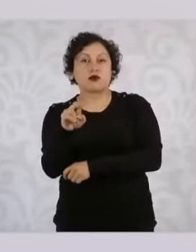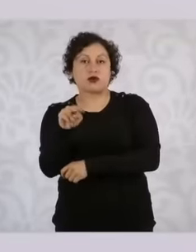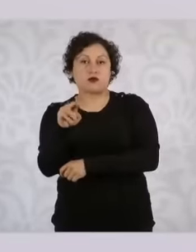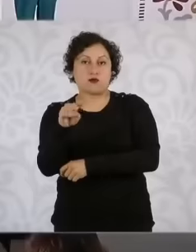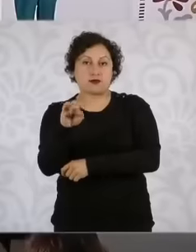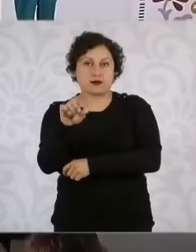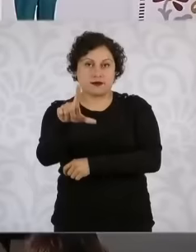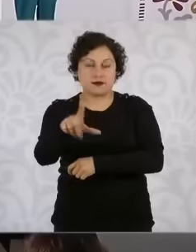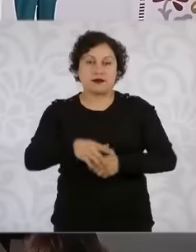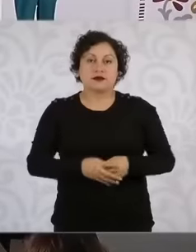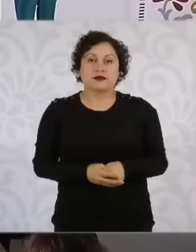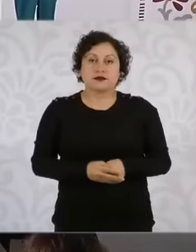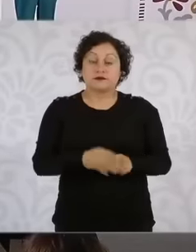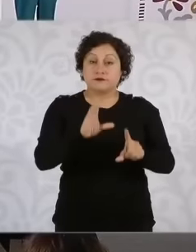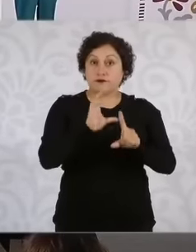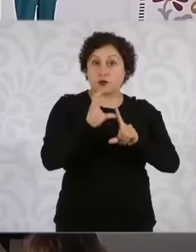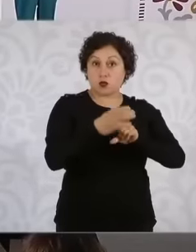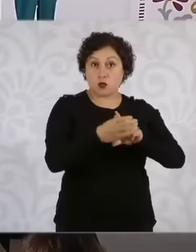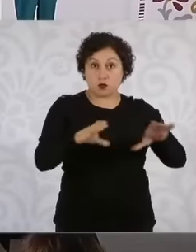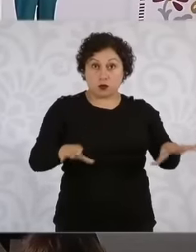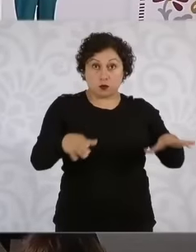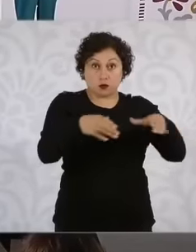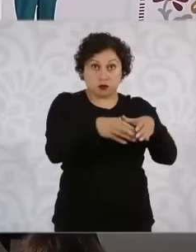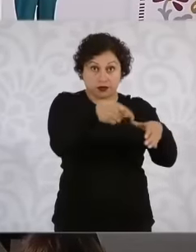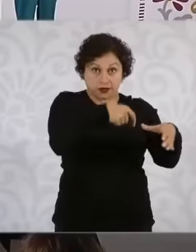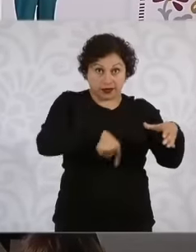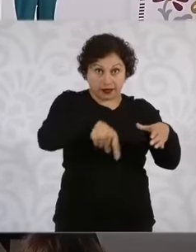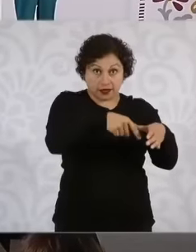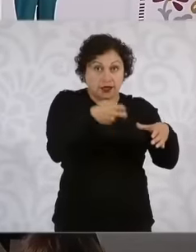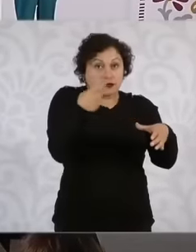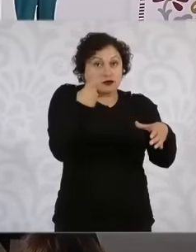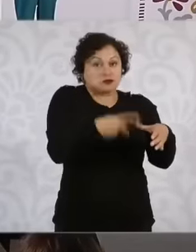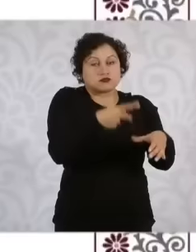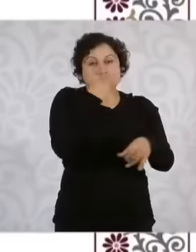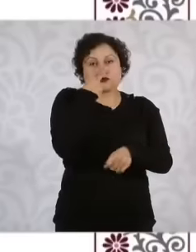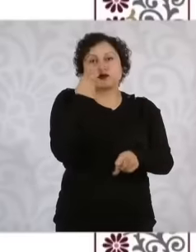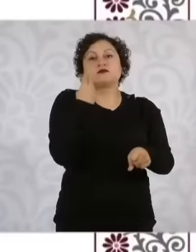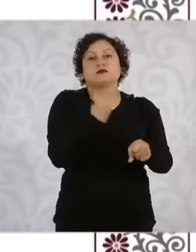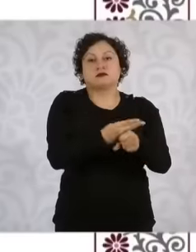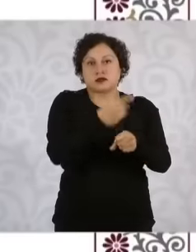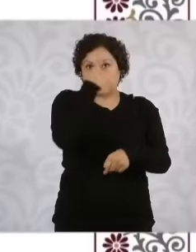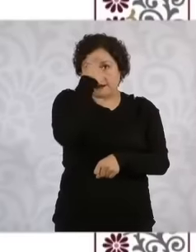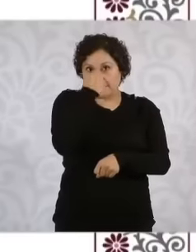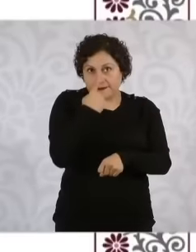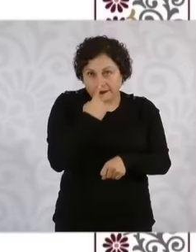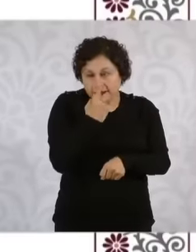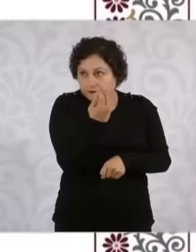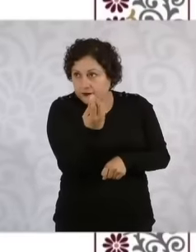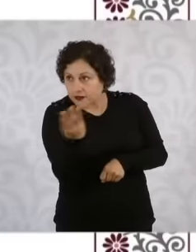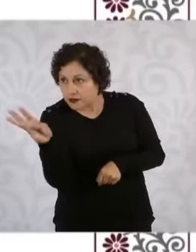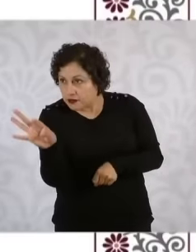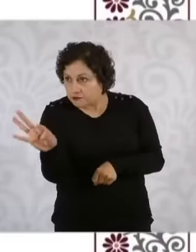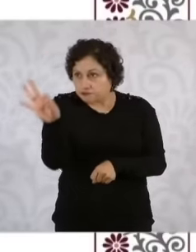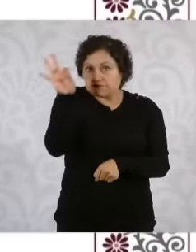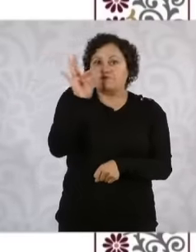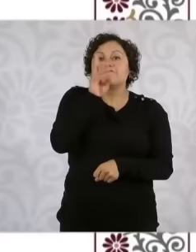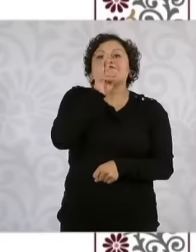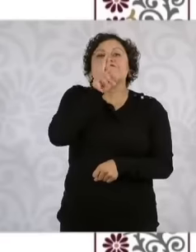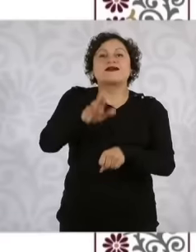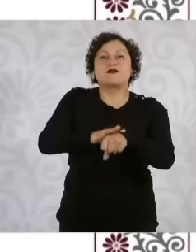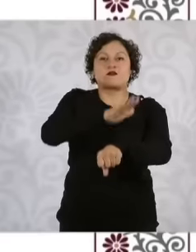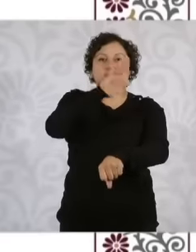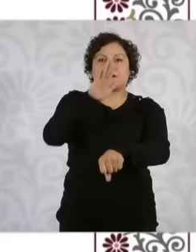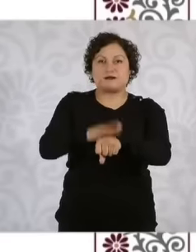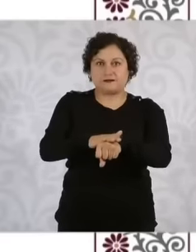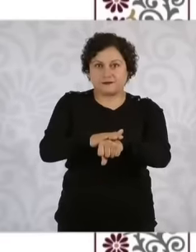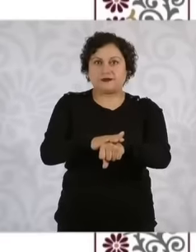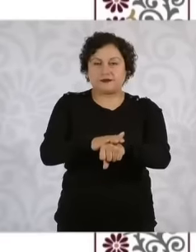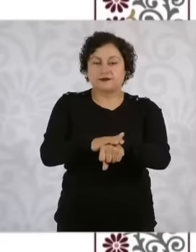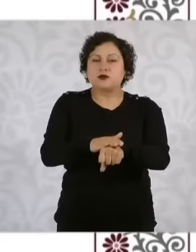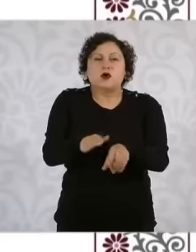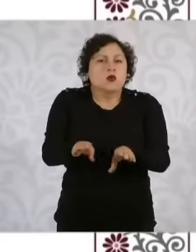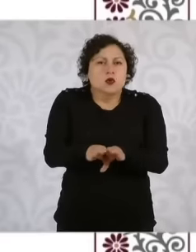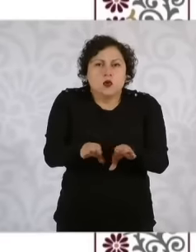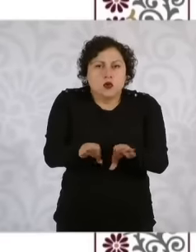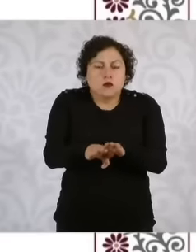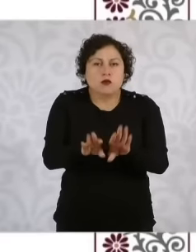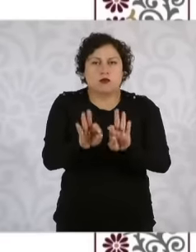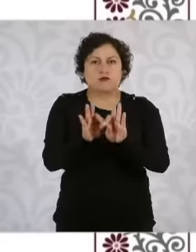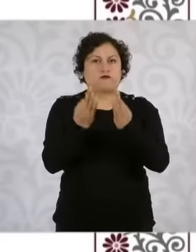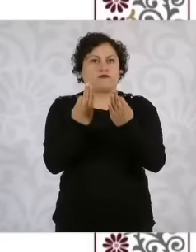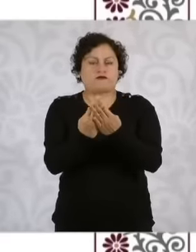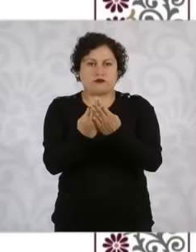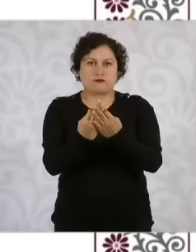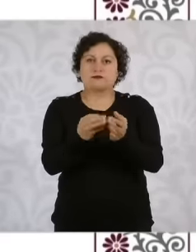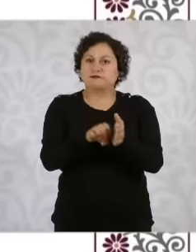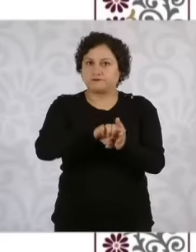The committees will select the best evaluated profiles in one way. in which 10 will be